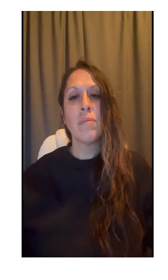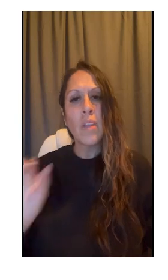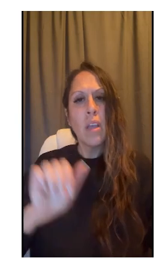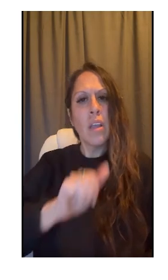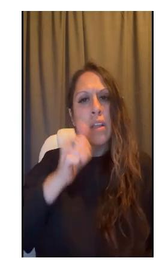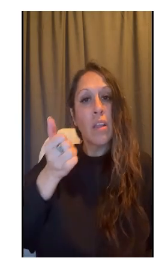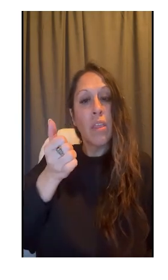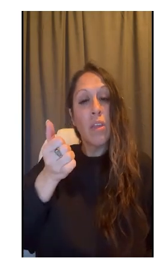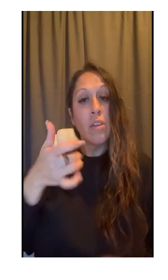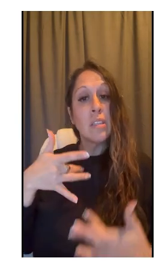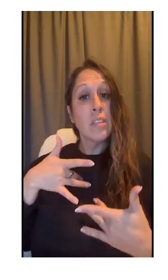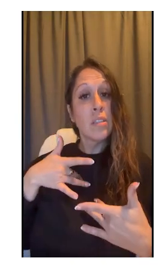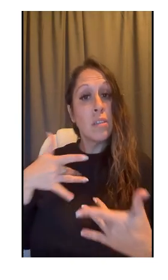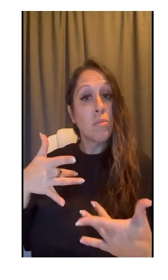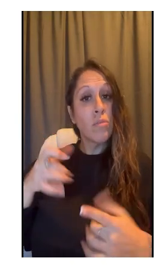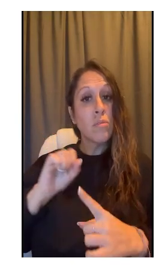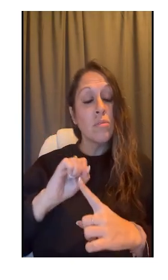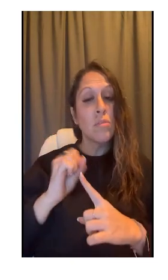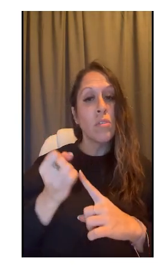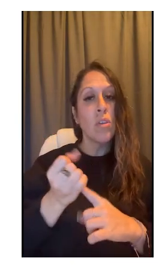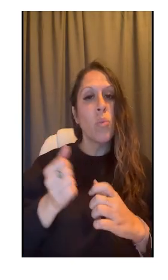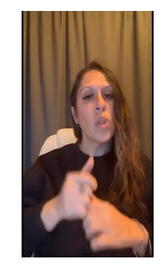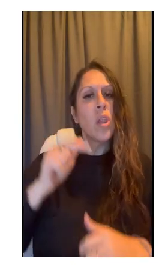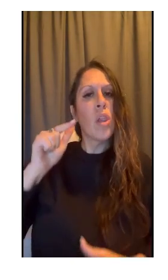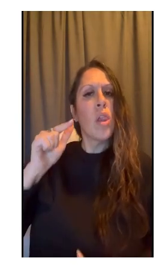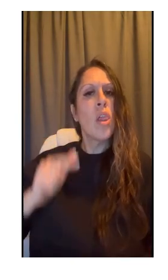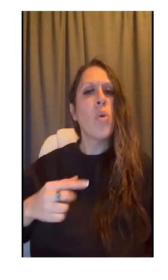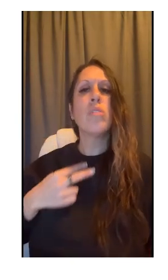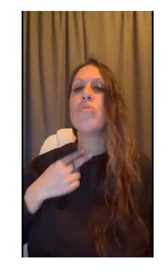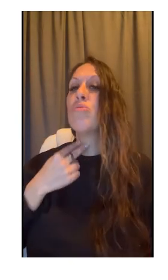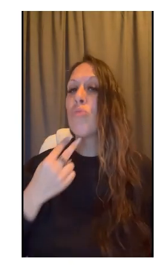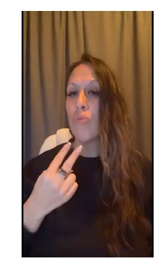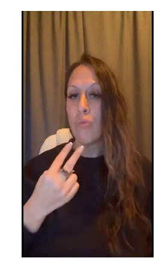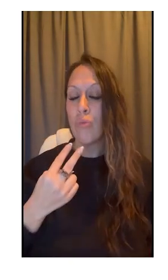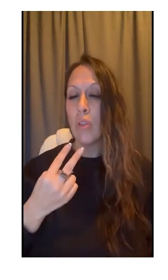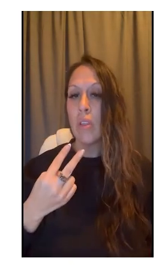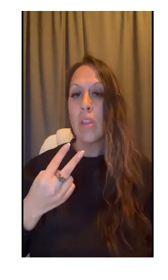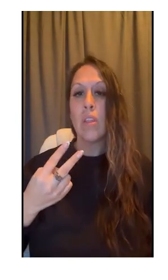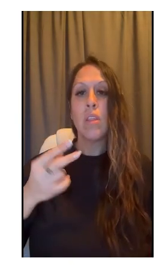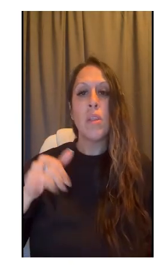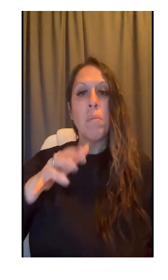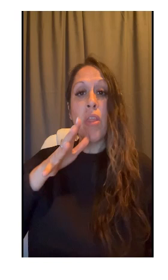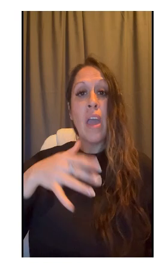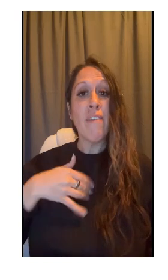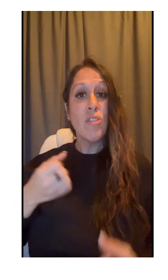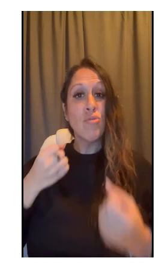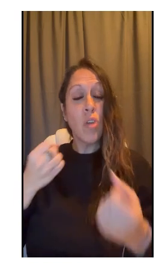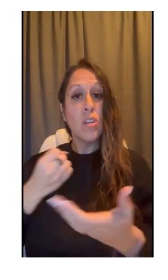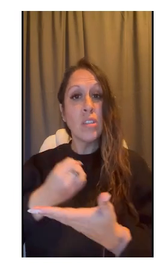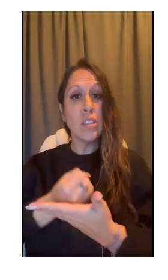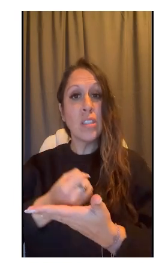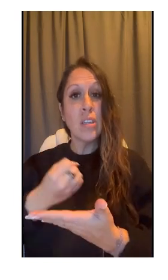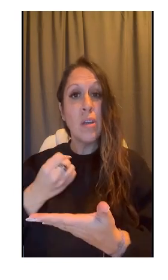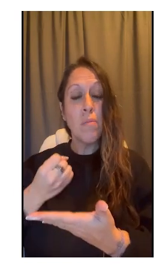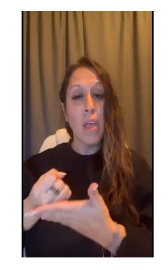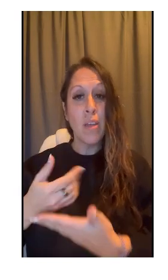Another typical scenario would be a Baby with lower tone, where the mother initially has a stronger supply, but it goes down over time